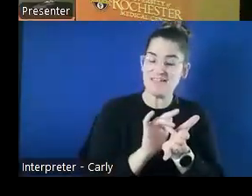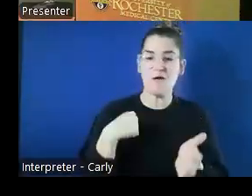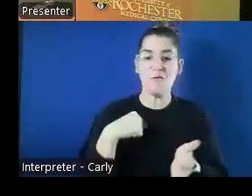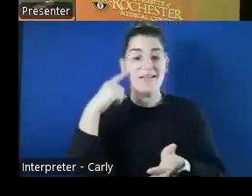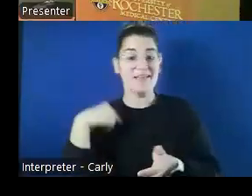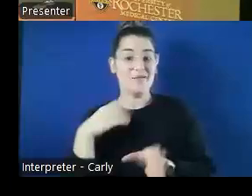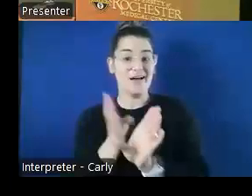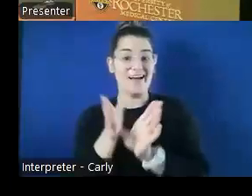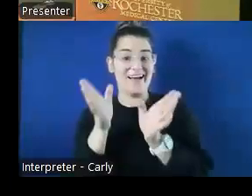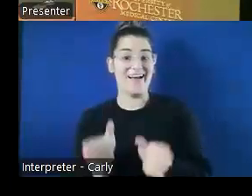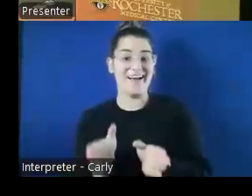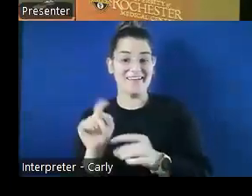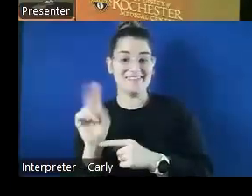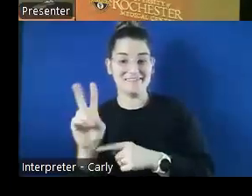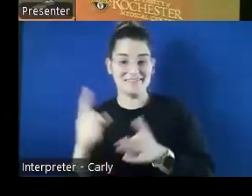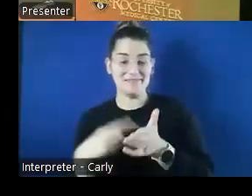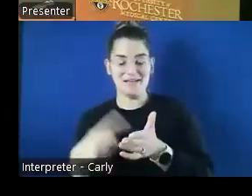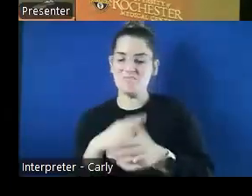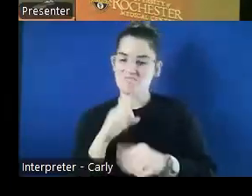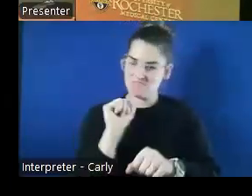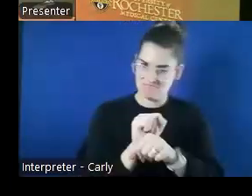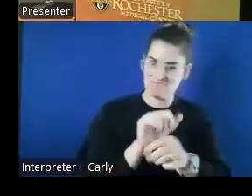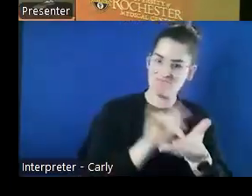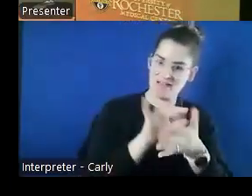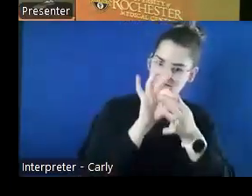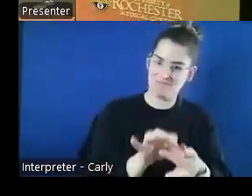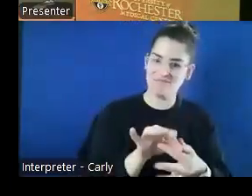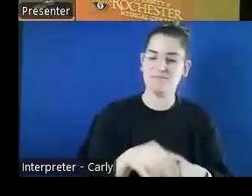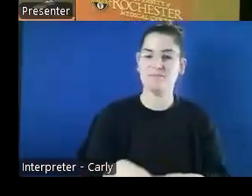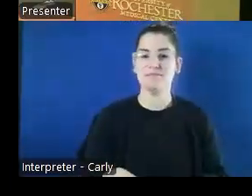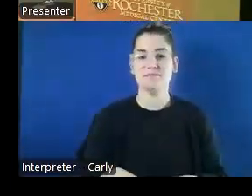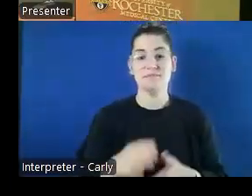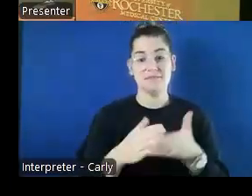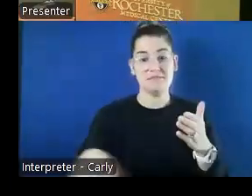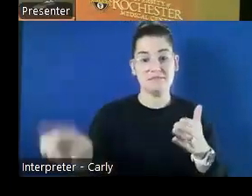on t TV sometimes um and we do have folks who are do aborted in medicine and Psychiatry but